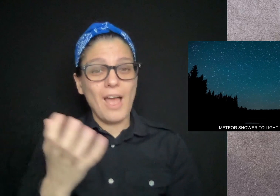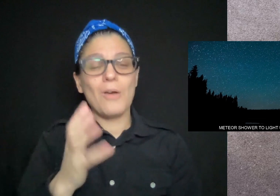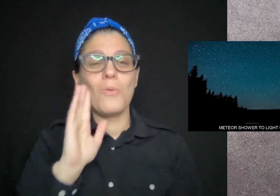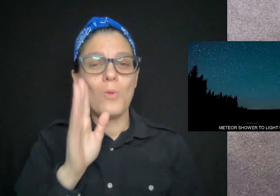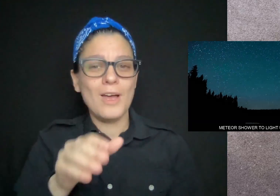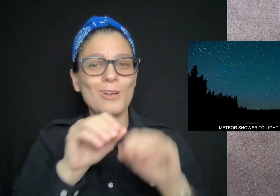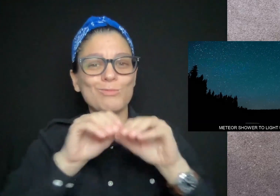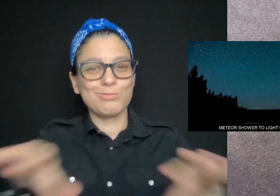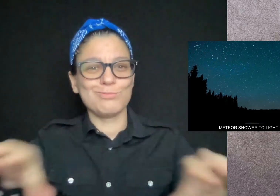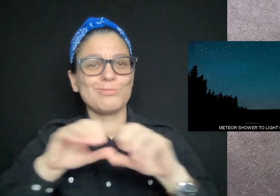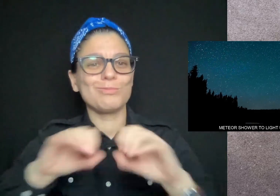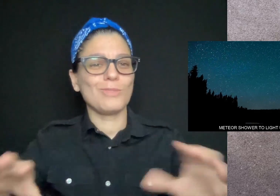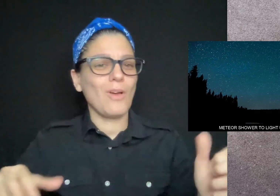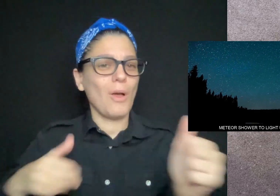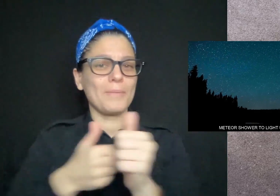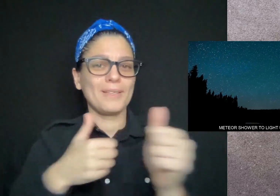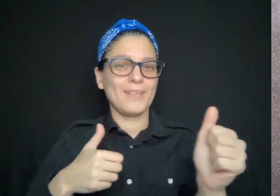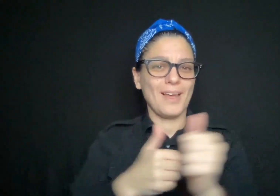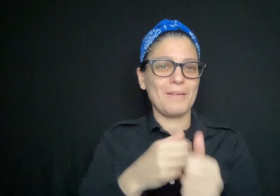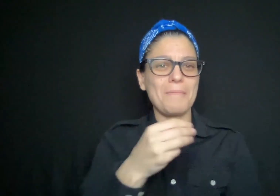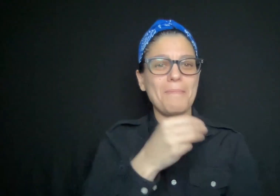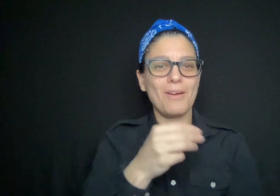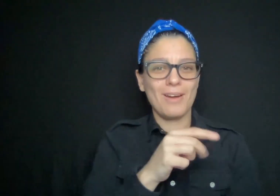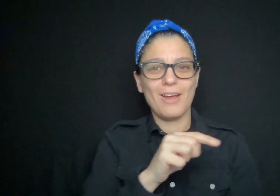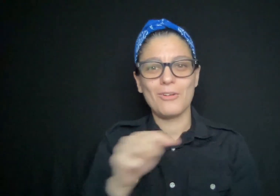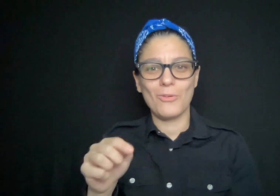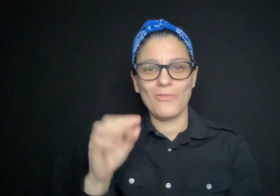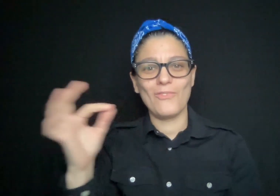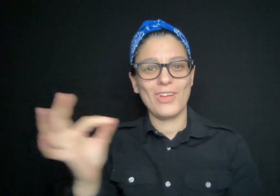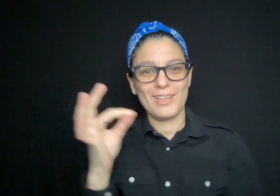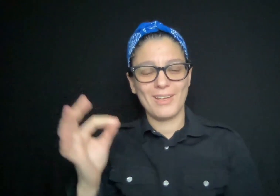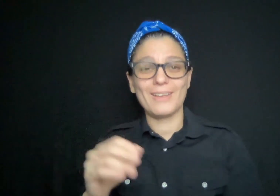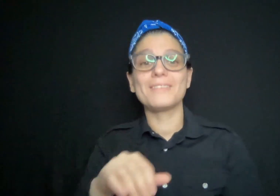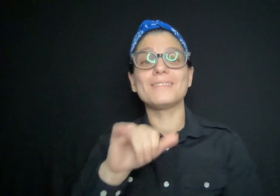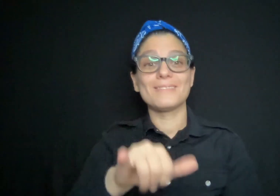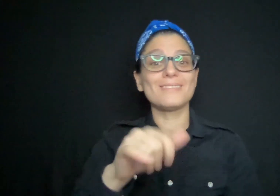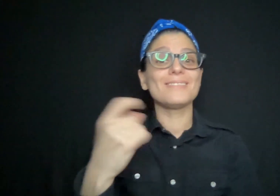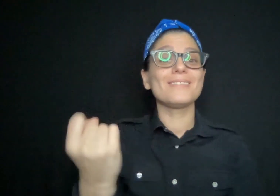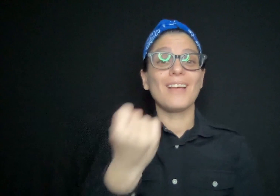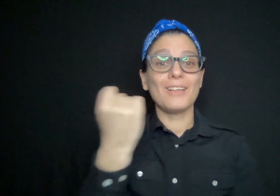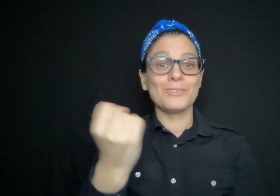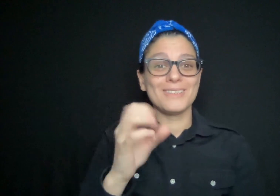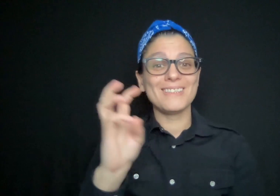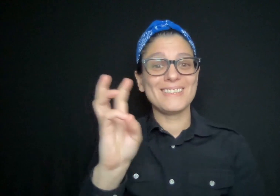Sign1News will be broadcasting updates Monday through Friday and this Saturday at 6 PM Eastern